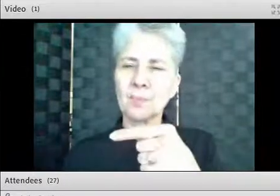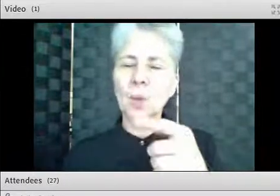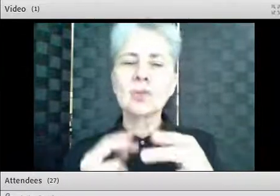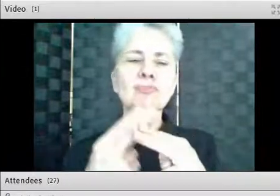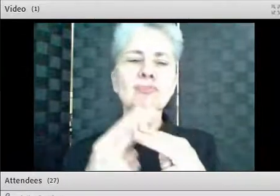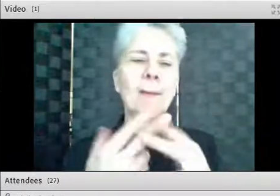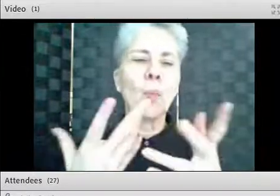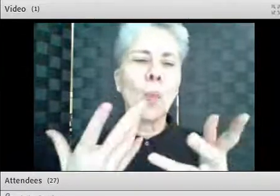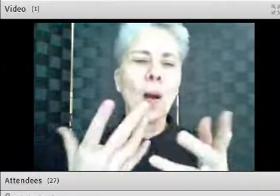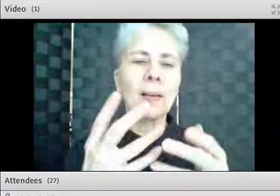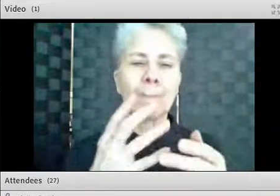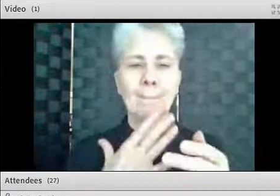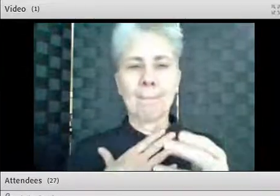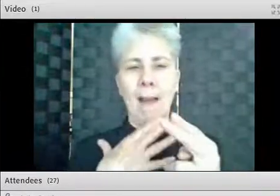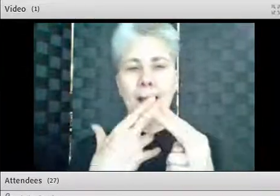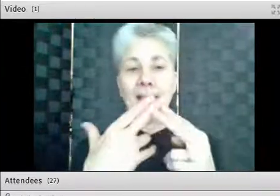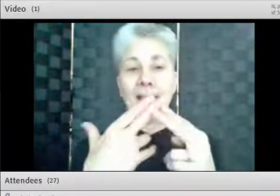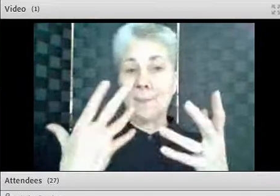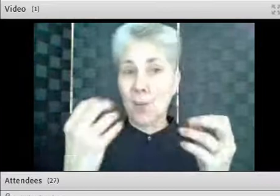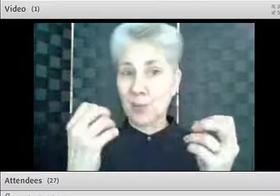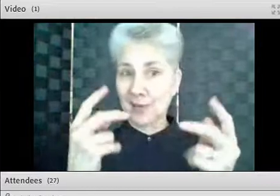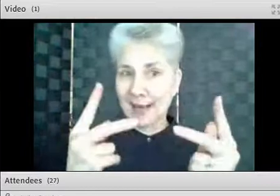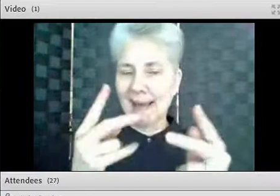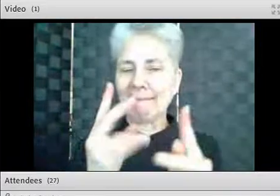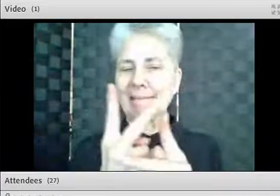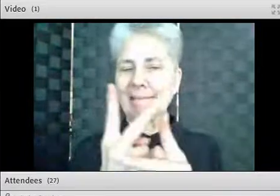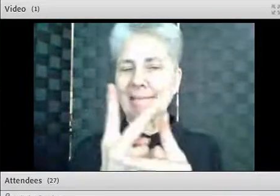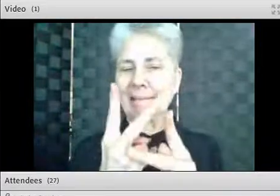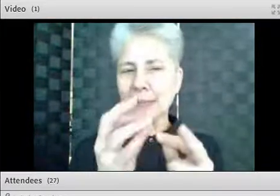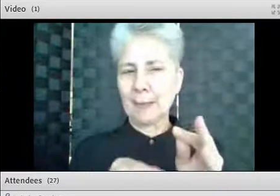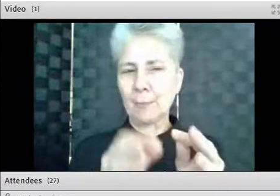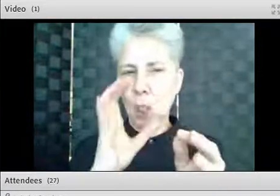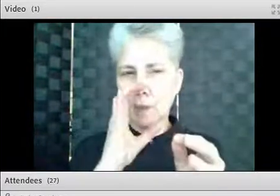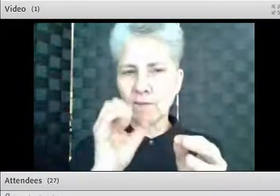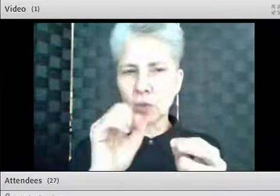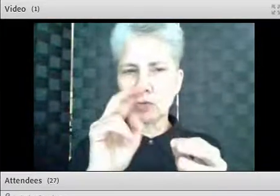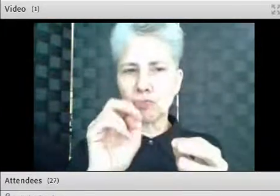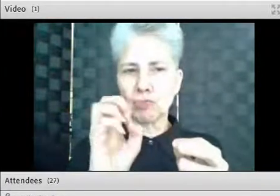with my name to keep it simple, so for Snow. Okay.